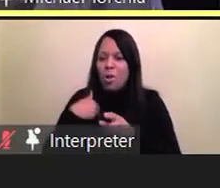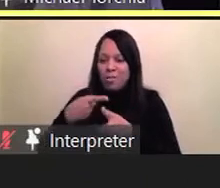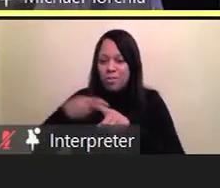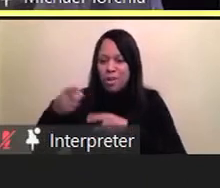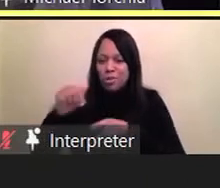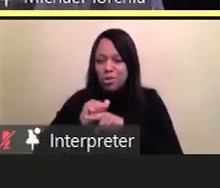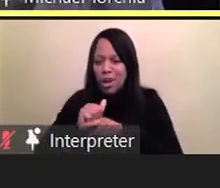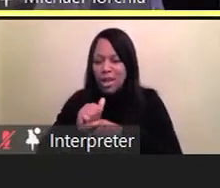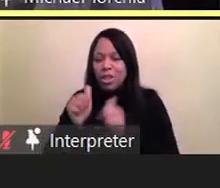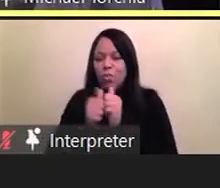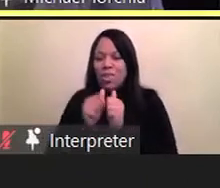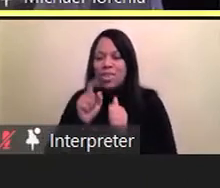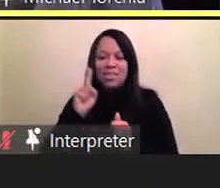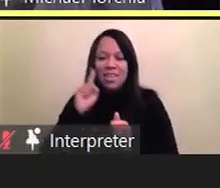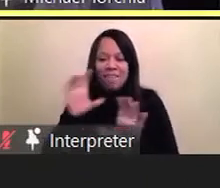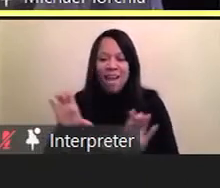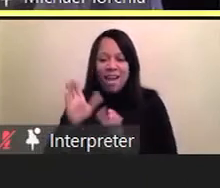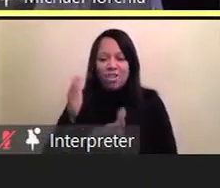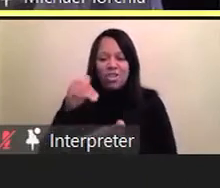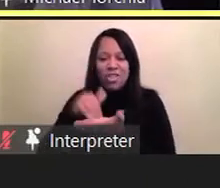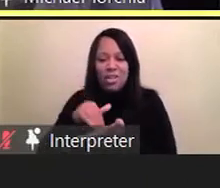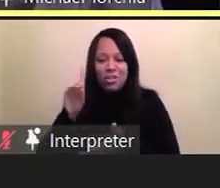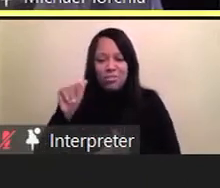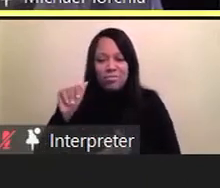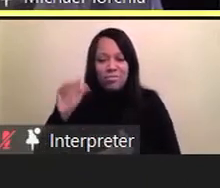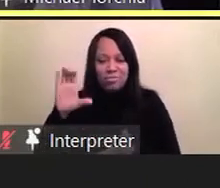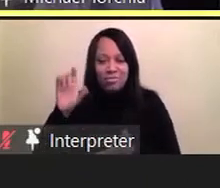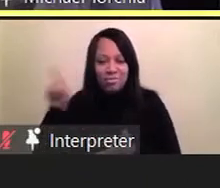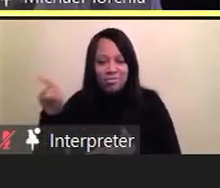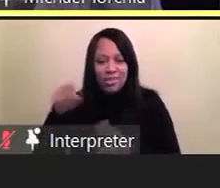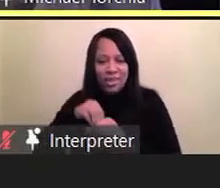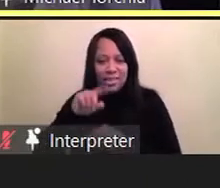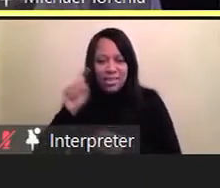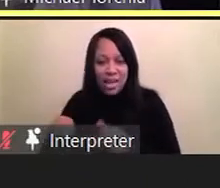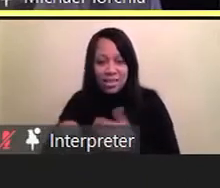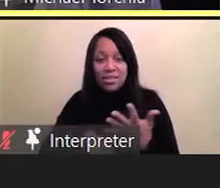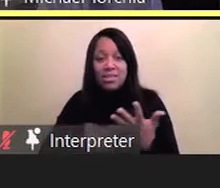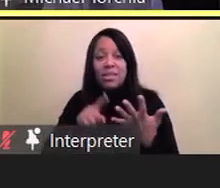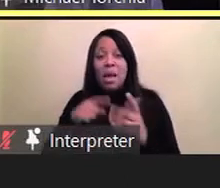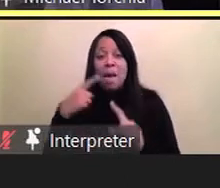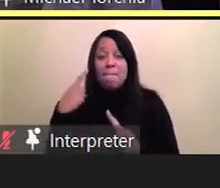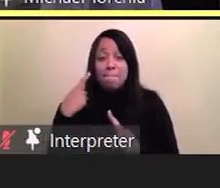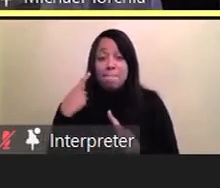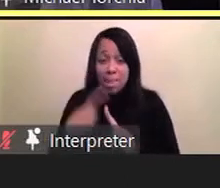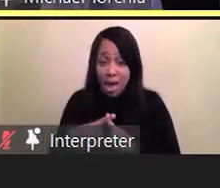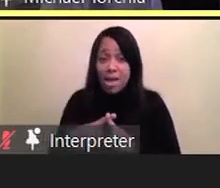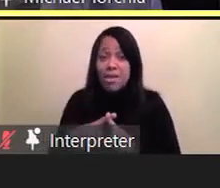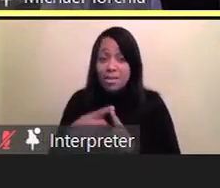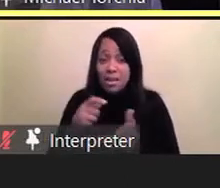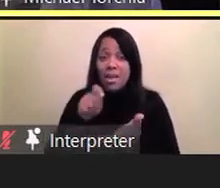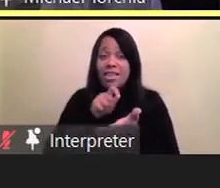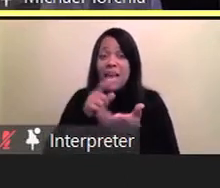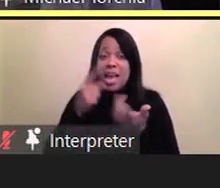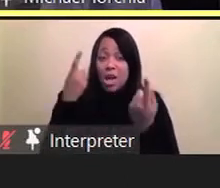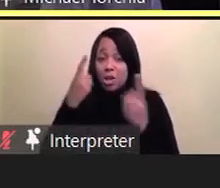log of all complaints of disability discrimination and report to the EEOC occasionally